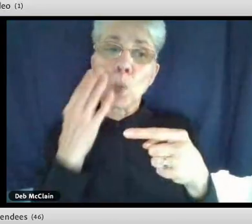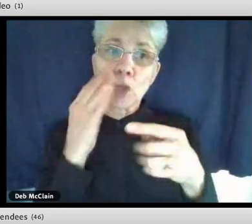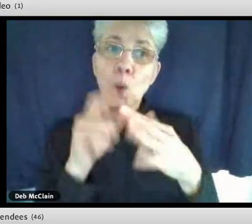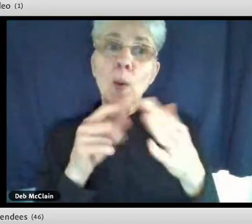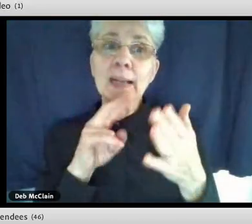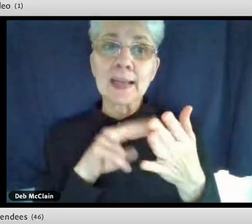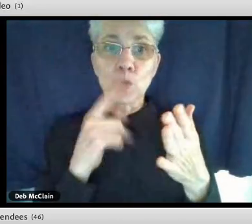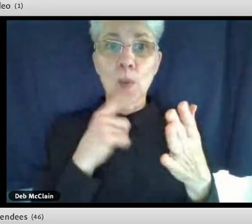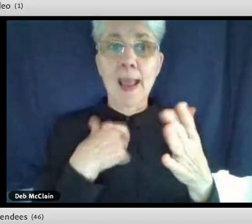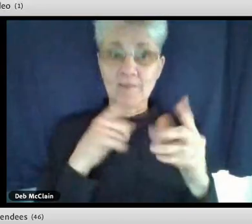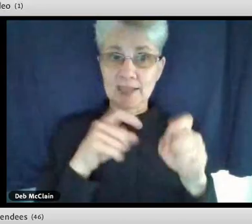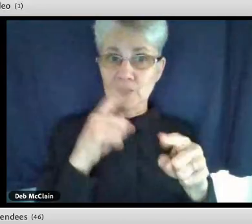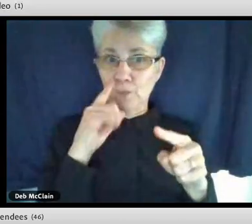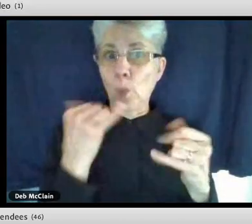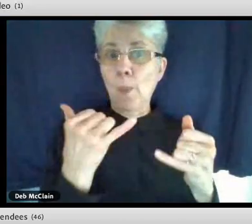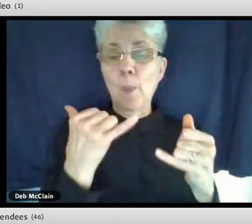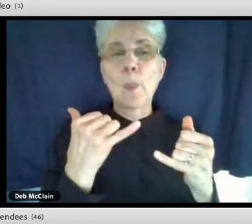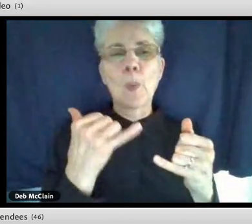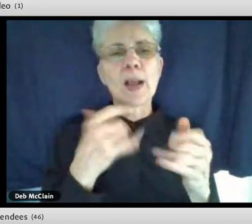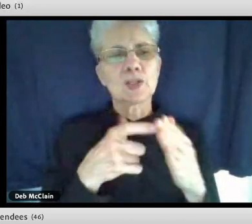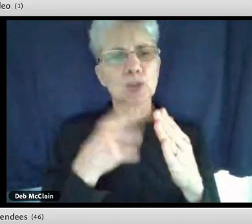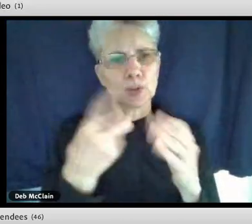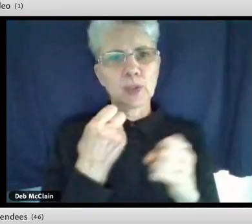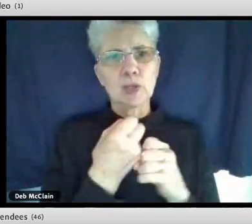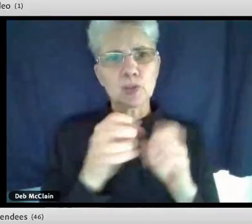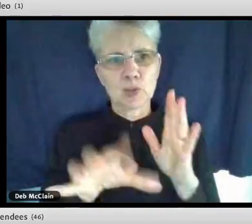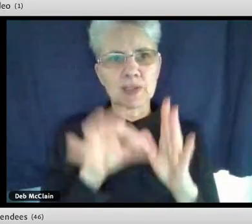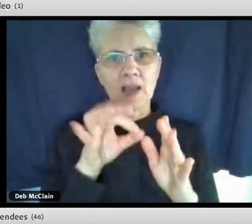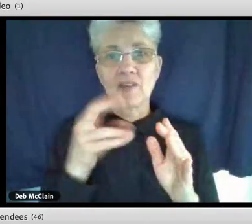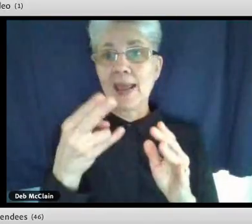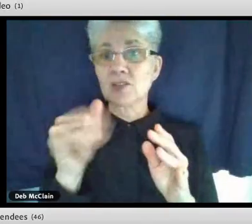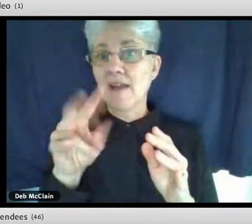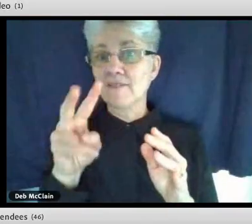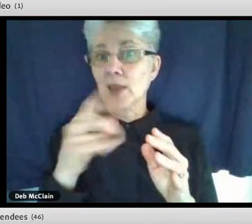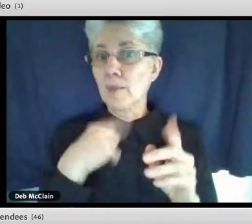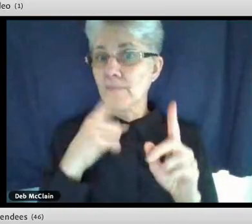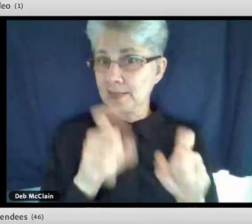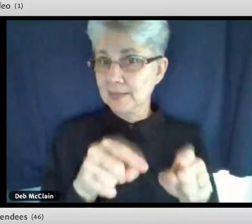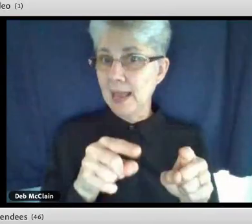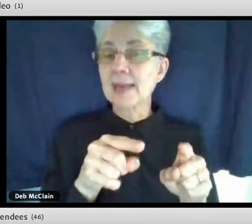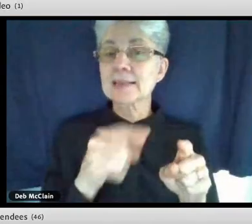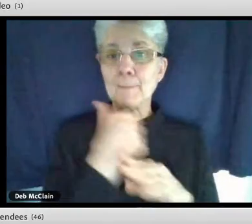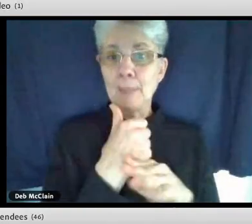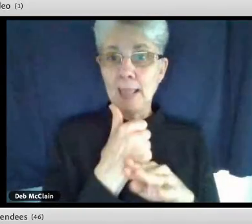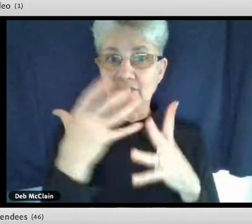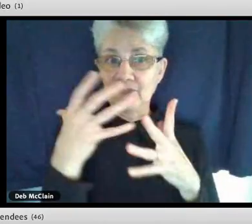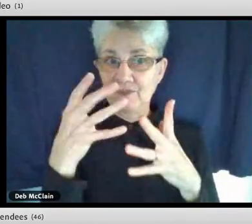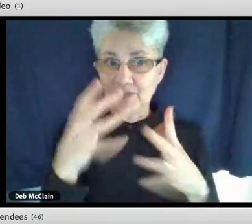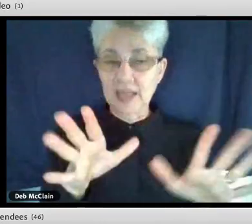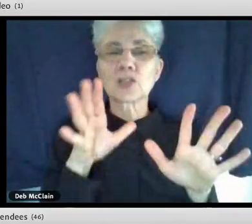You know, it took them 2 years to discover HIV, but we've had a test in place since January 7th.